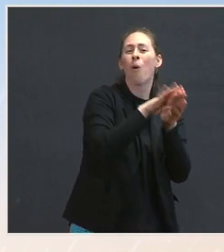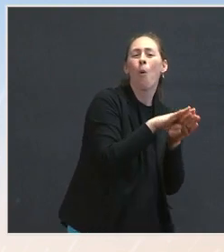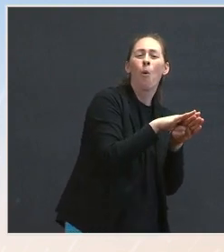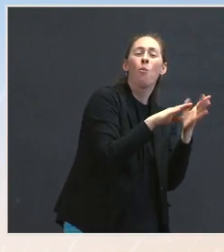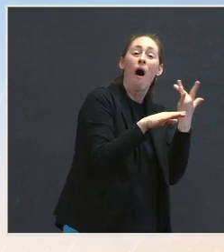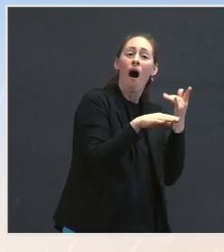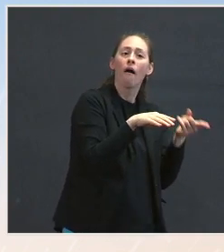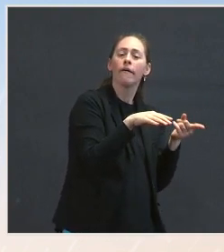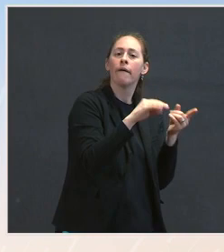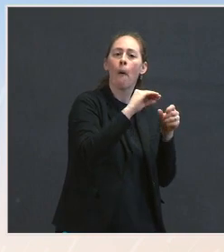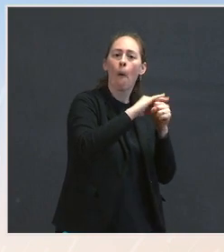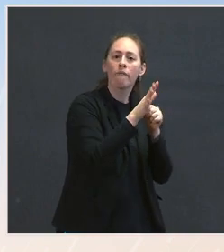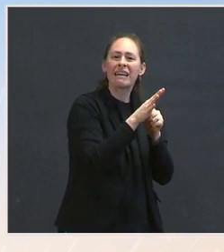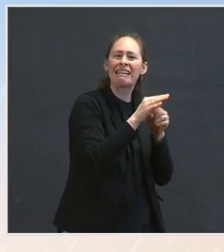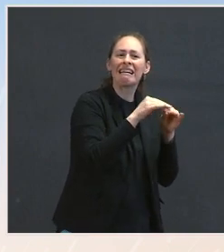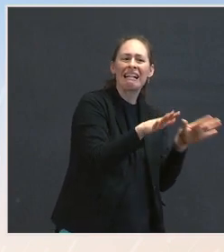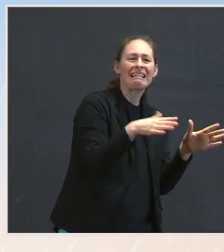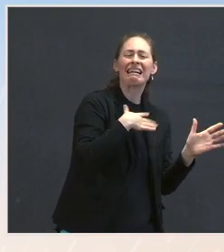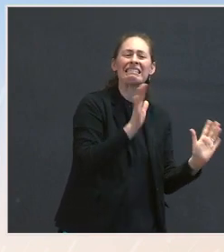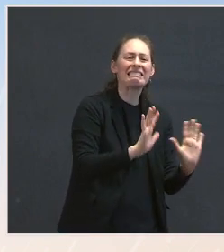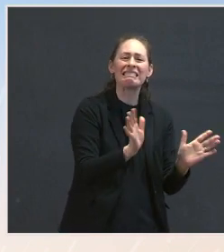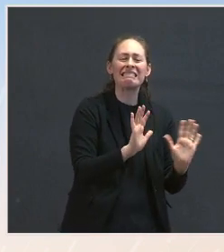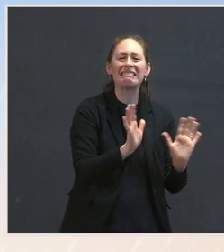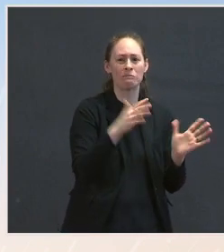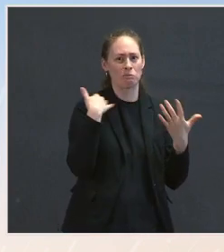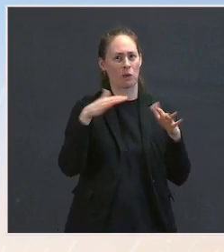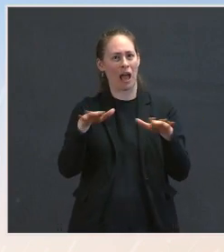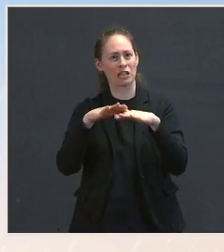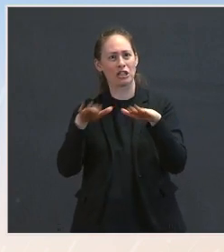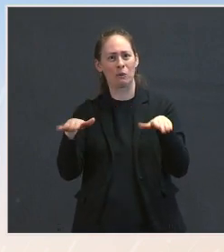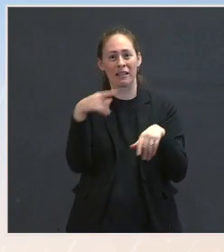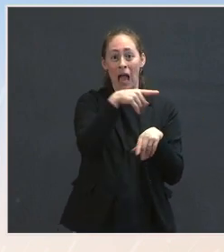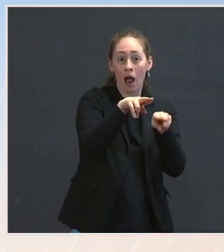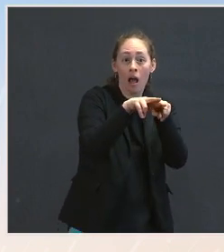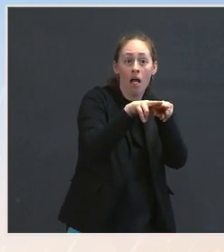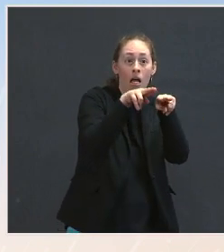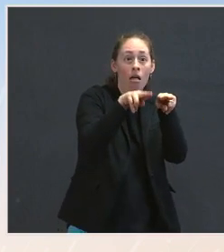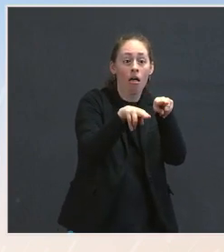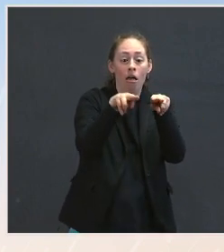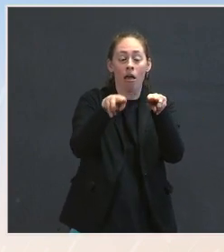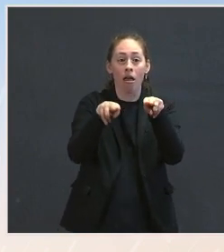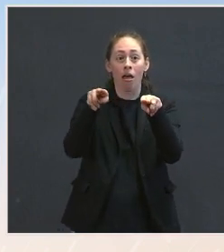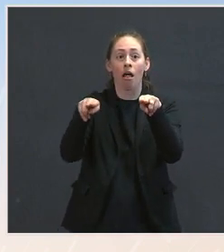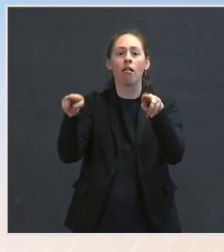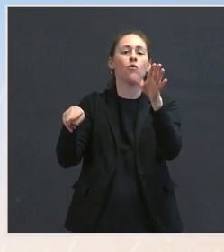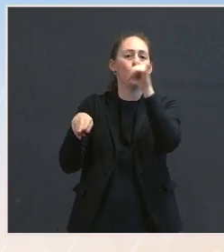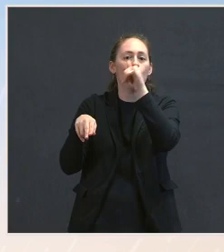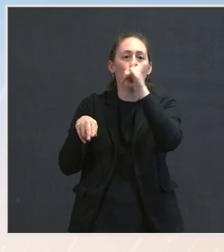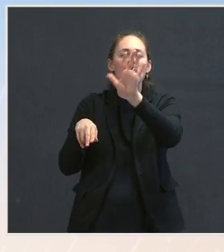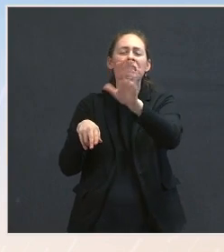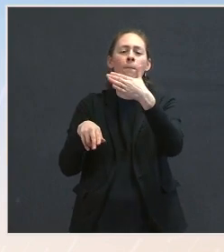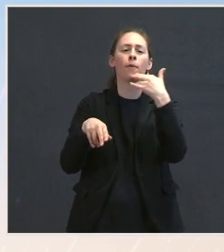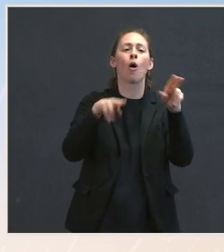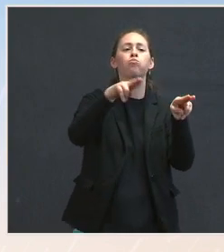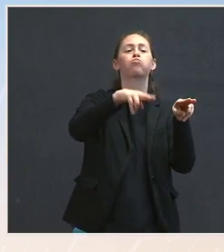because we can't have kids in beds next to each other; we need space appropriate. It's been revamped. There are -- there's educational services there.